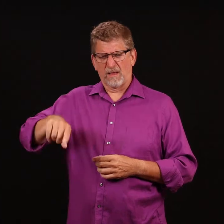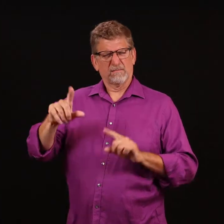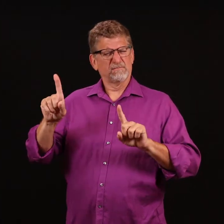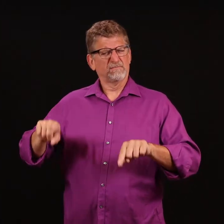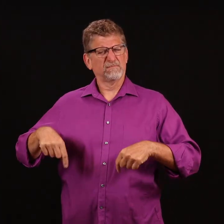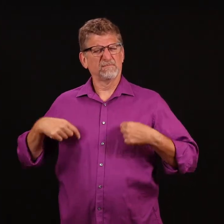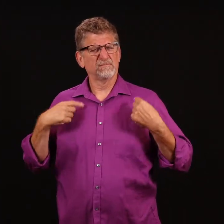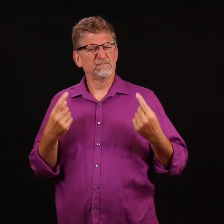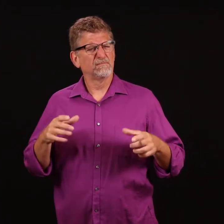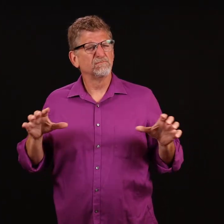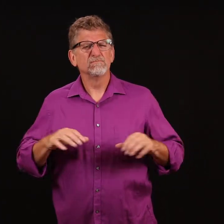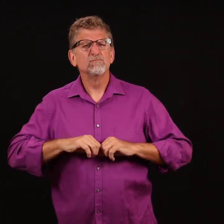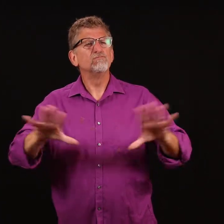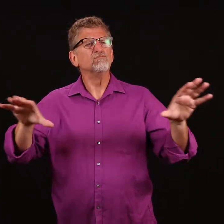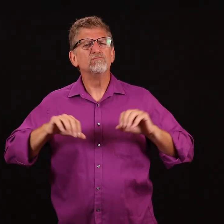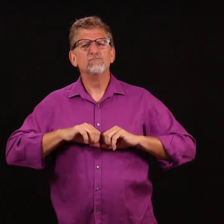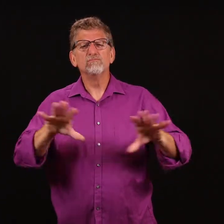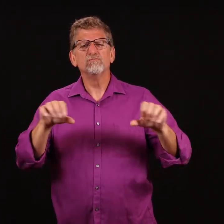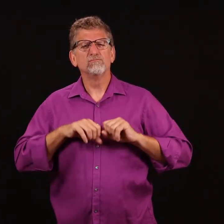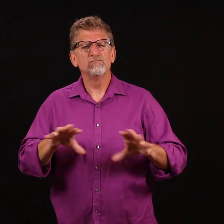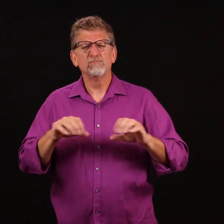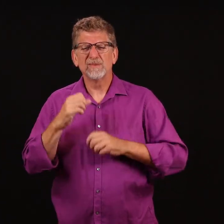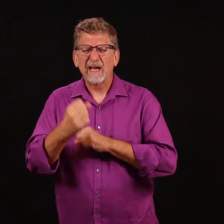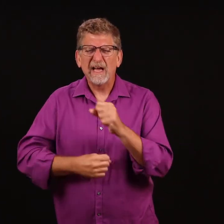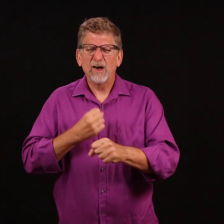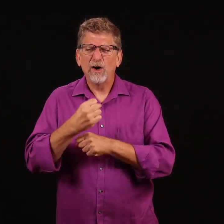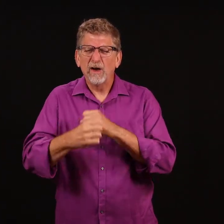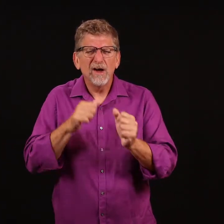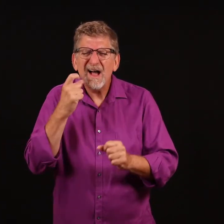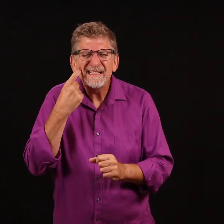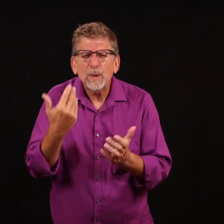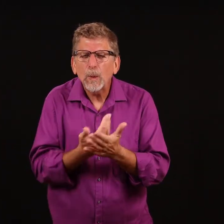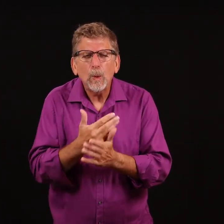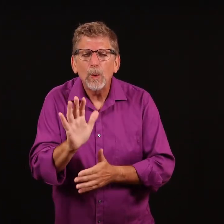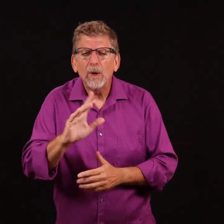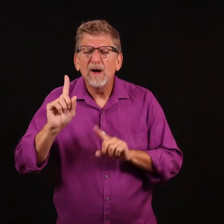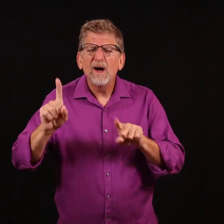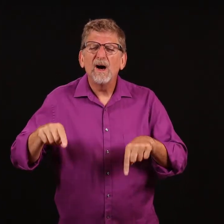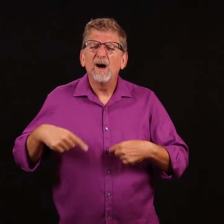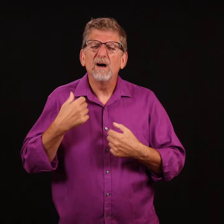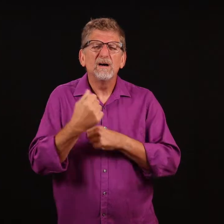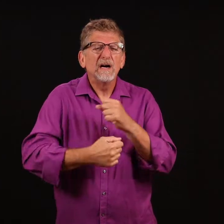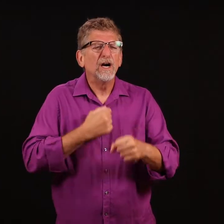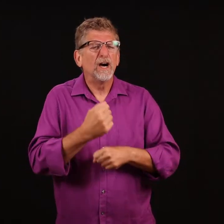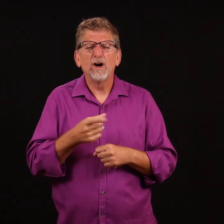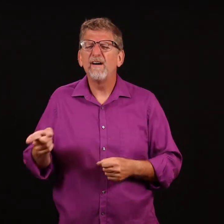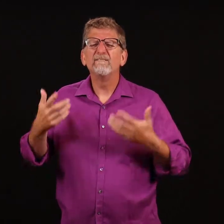This is not a recent thing! This has been going on for years and years.